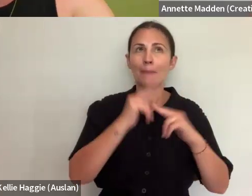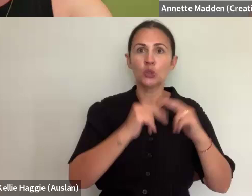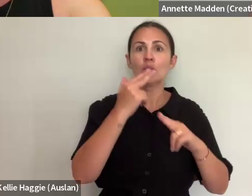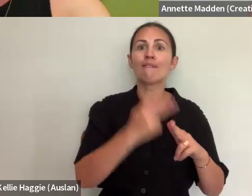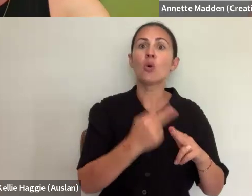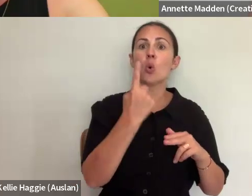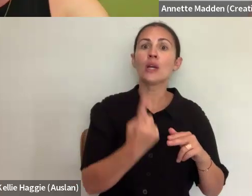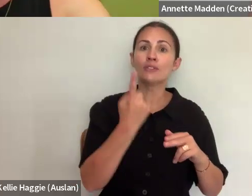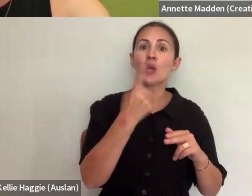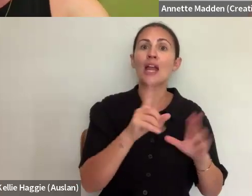has escaped me.